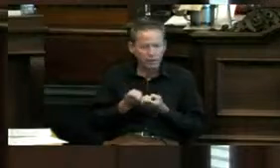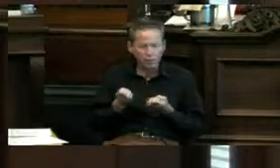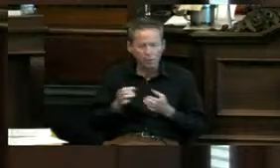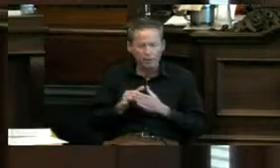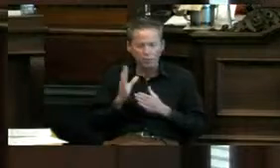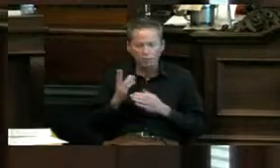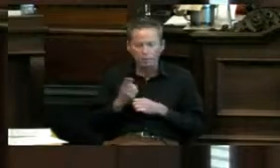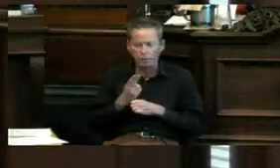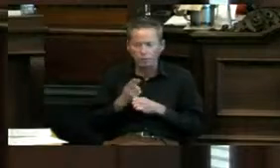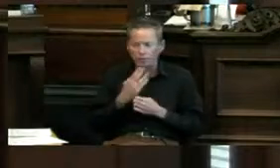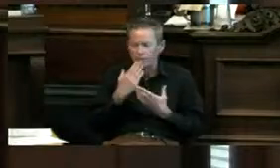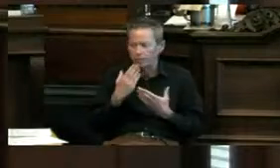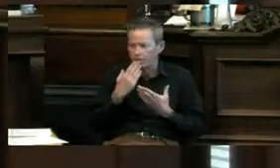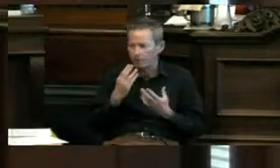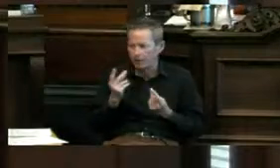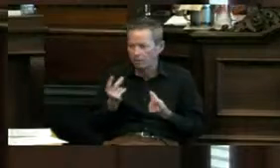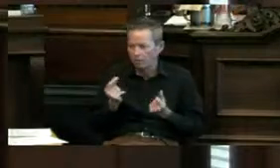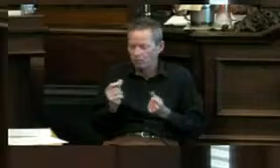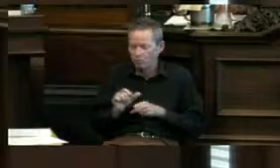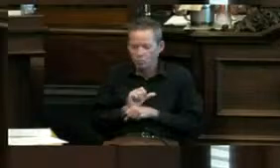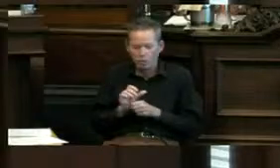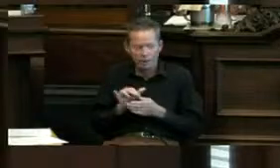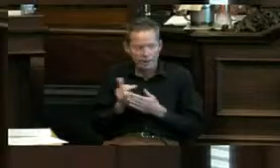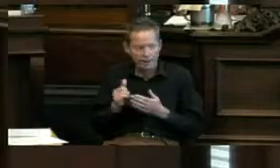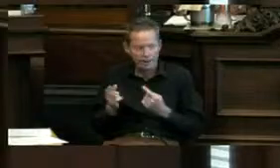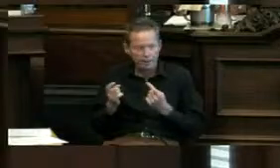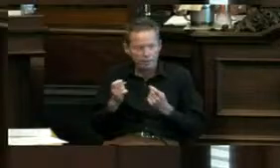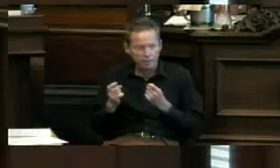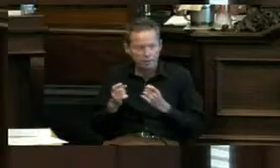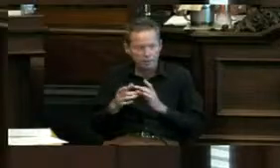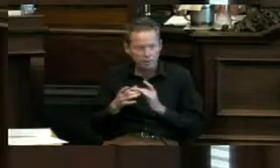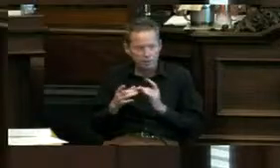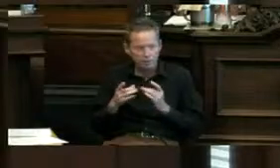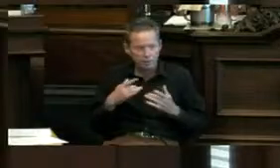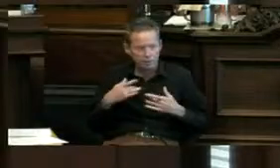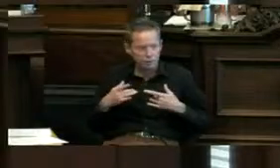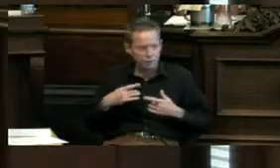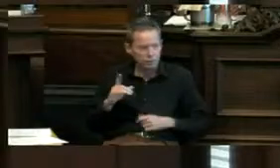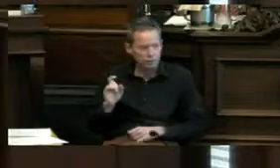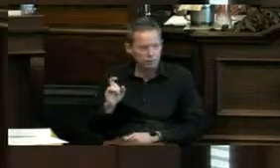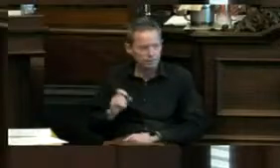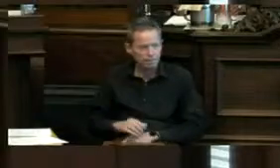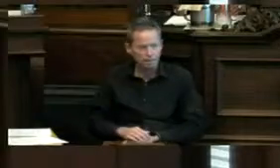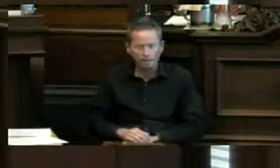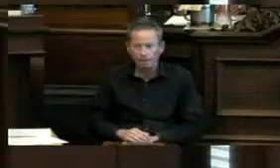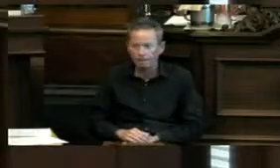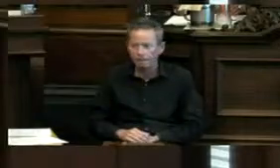believe Darcy sent around an email earlier today with some of the links of some of the equipment that's going to be